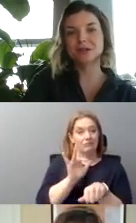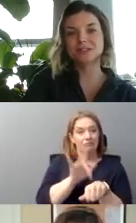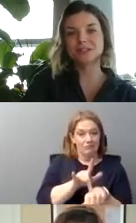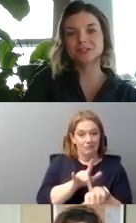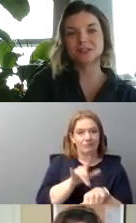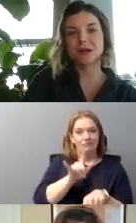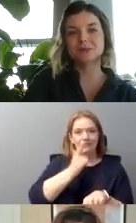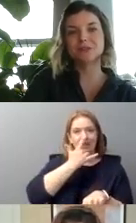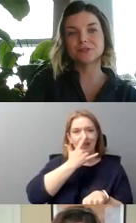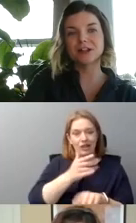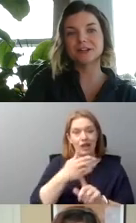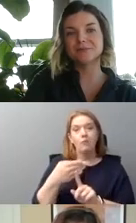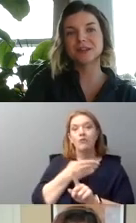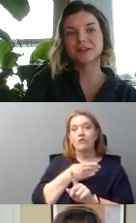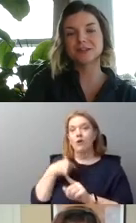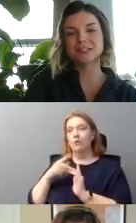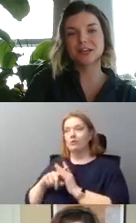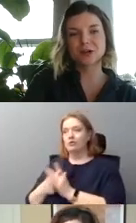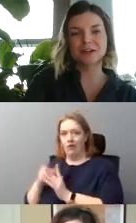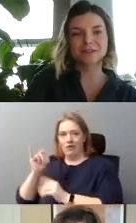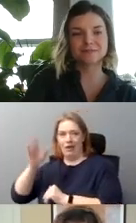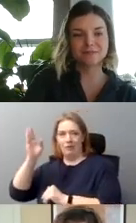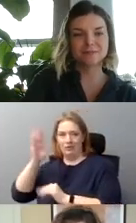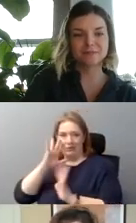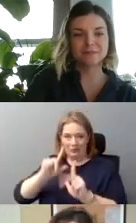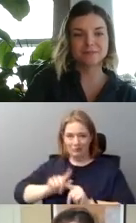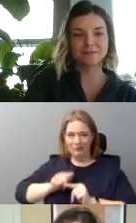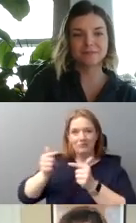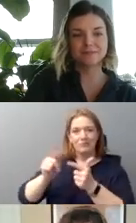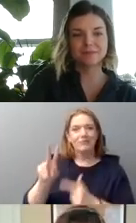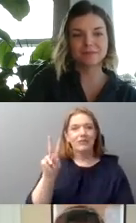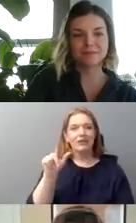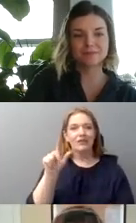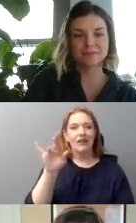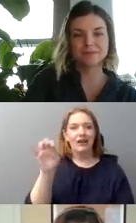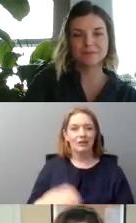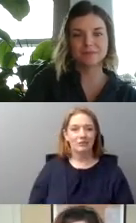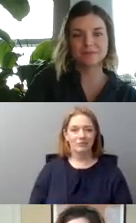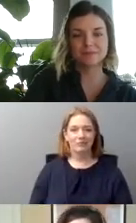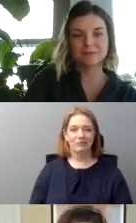presentation with Sam. So Valerie, take it away. V: Thank you Rachel, to you and everyone involved